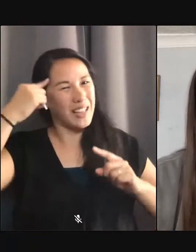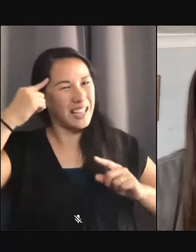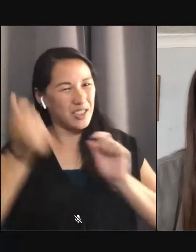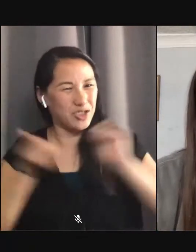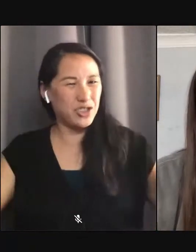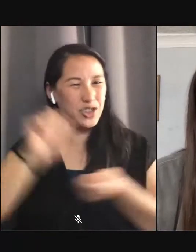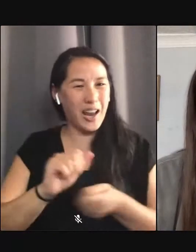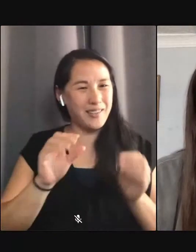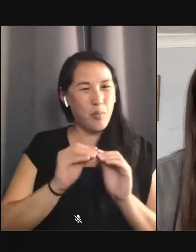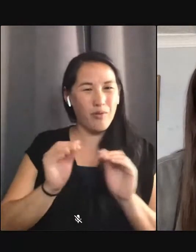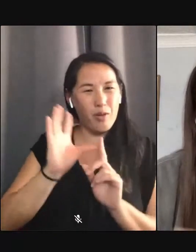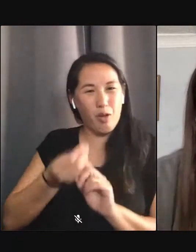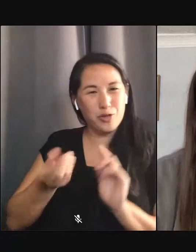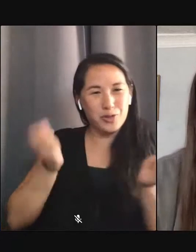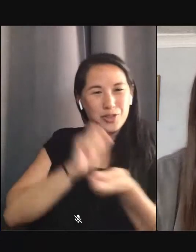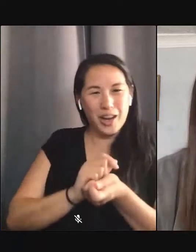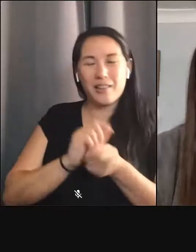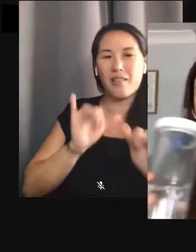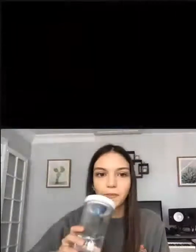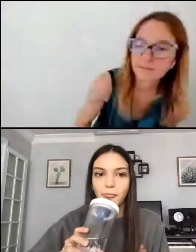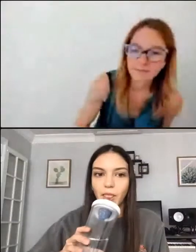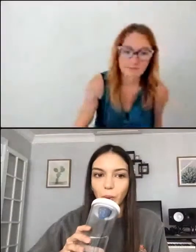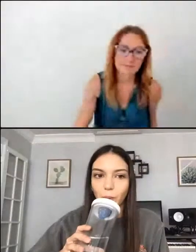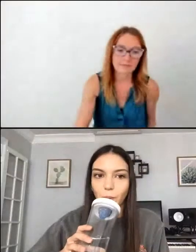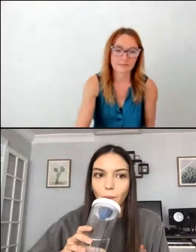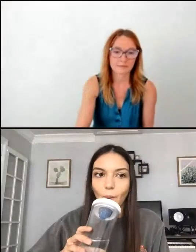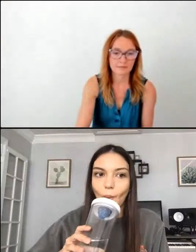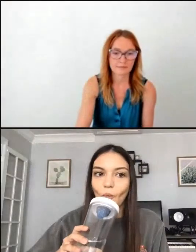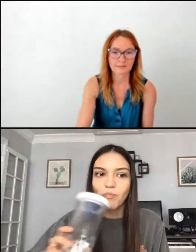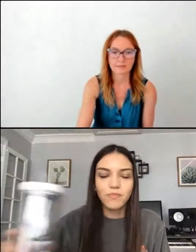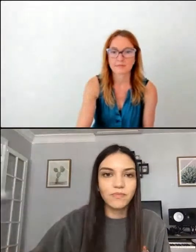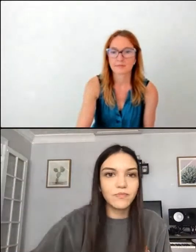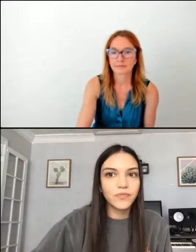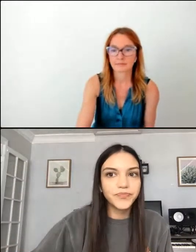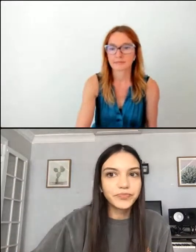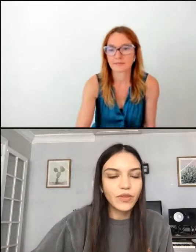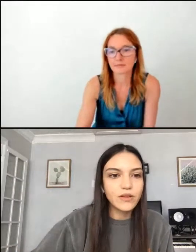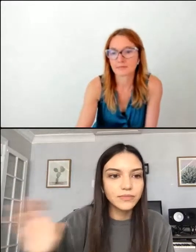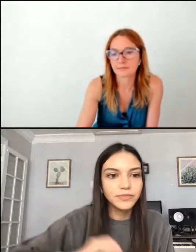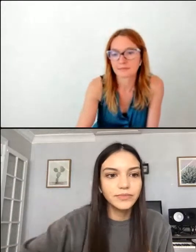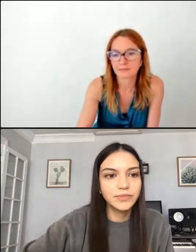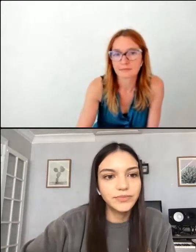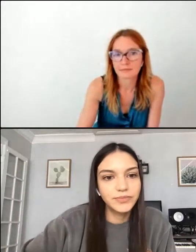things that we often talk about just to finish on that is um this idea of what how aren't we